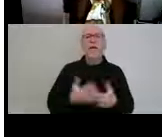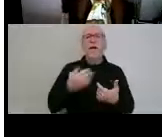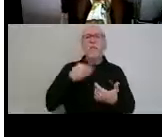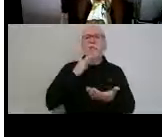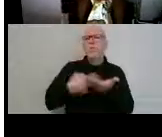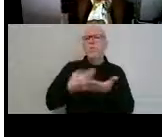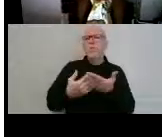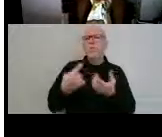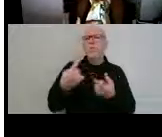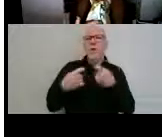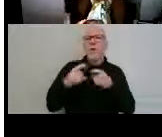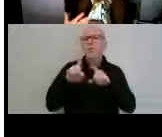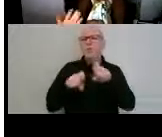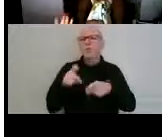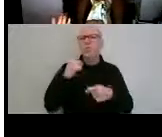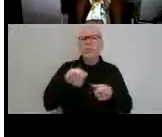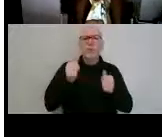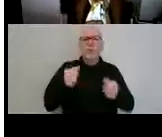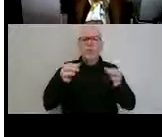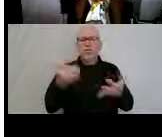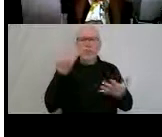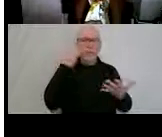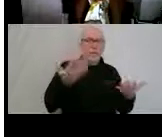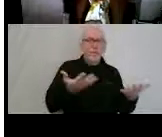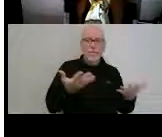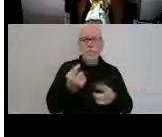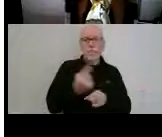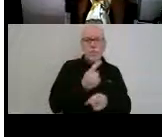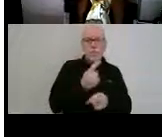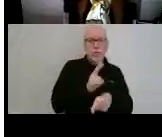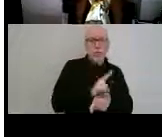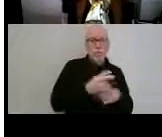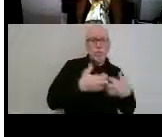to ask to judge when it is appropriate to use machine translation.